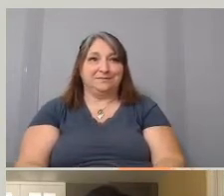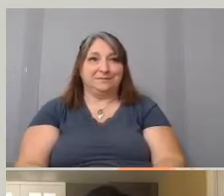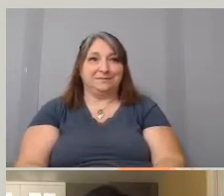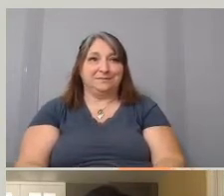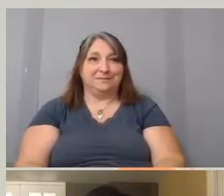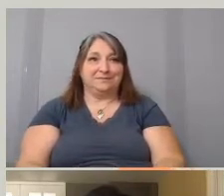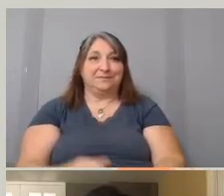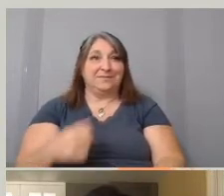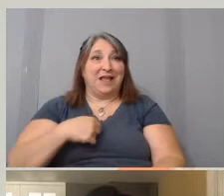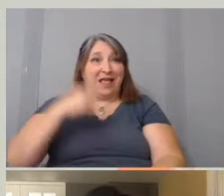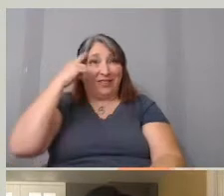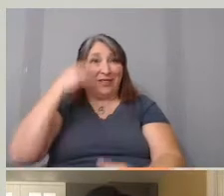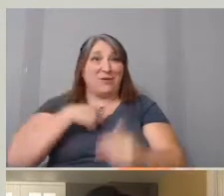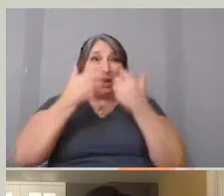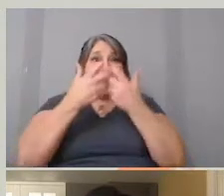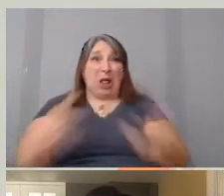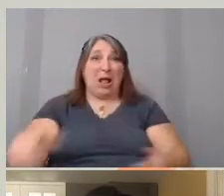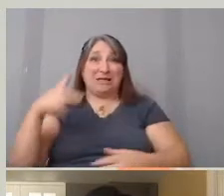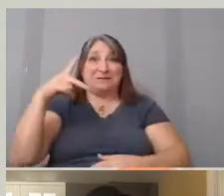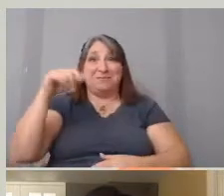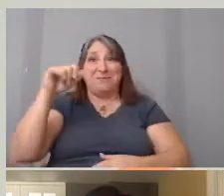I think we lost Pat. We might've lost Pat.